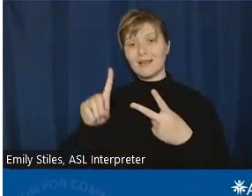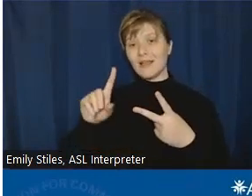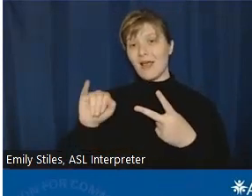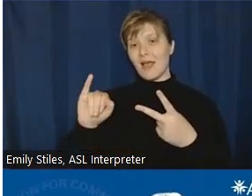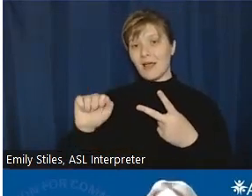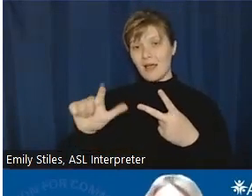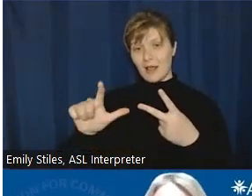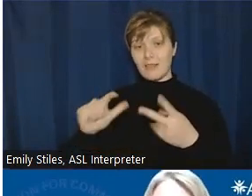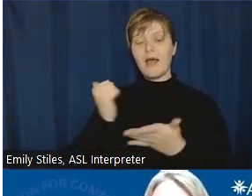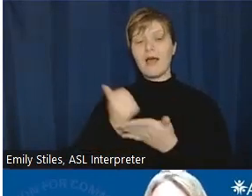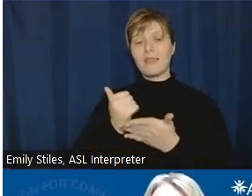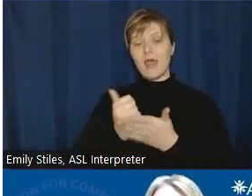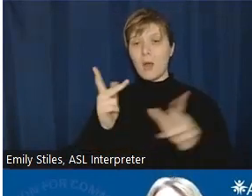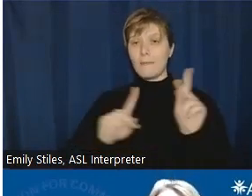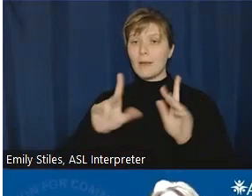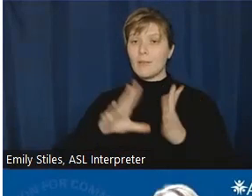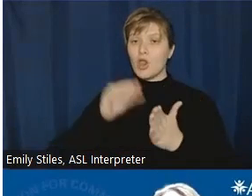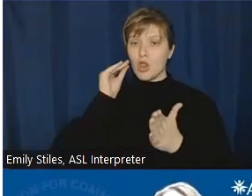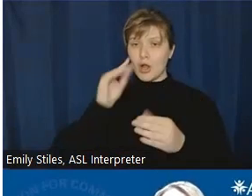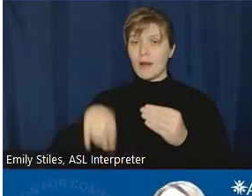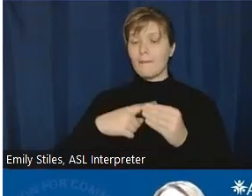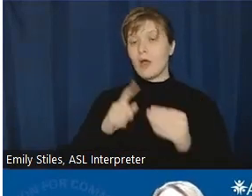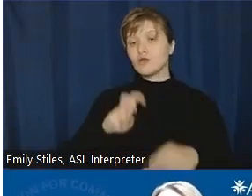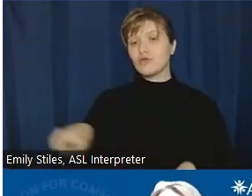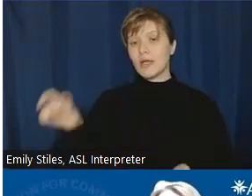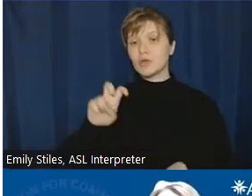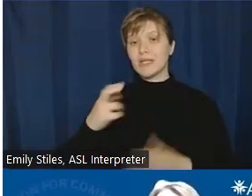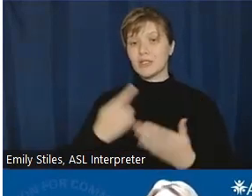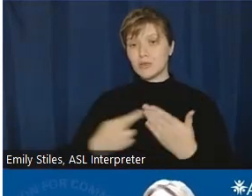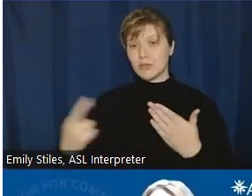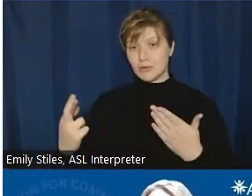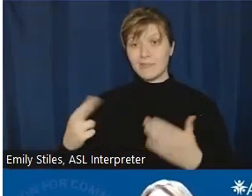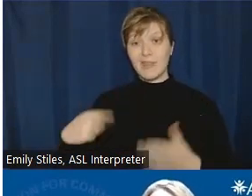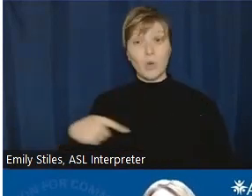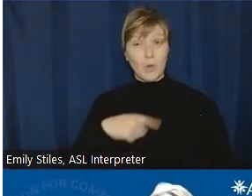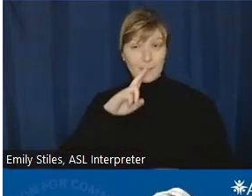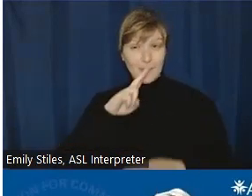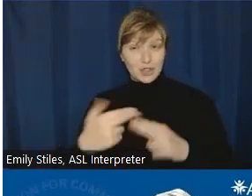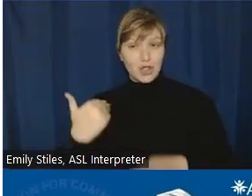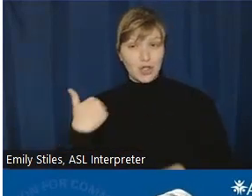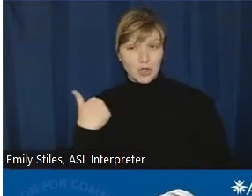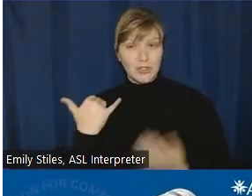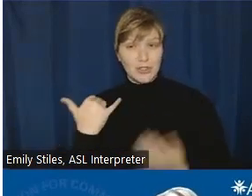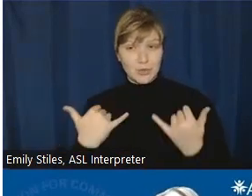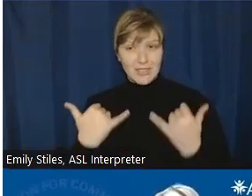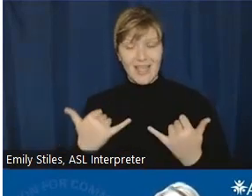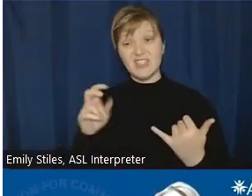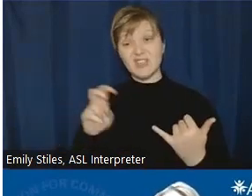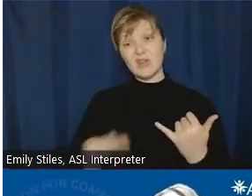about transportation resources. As we mentioned earlier today, transportation is the most frequent